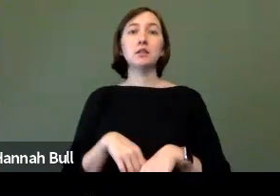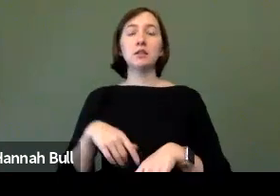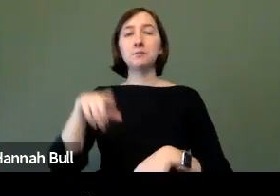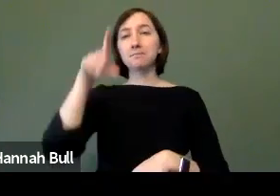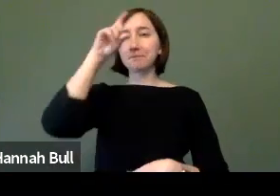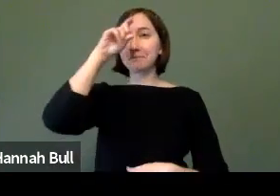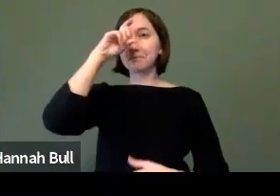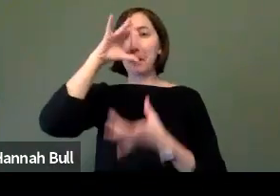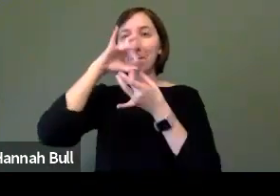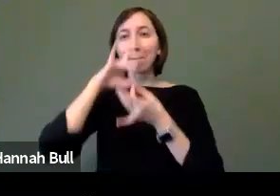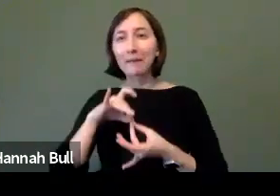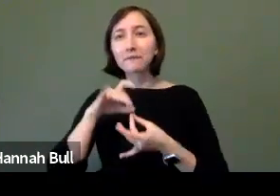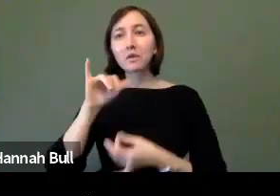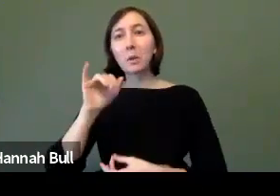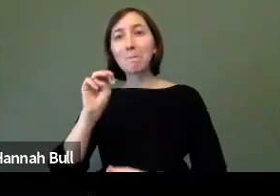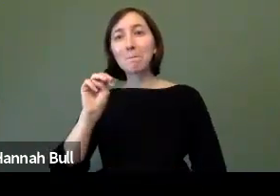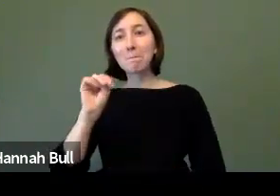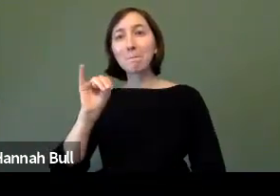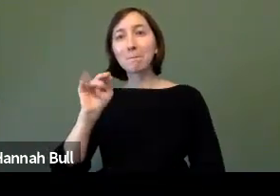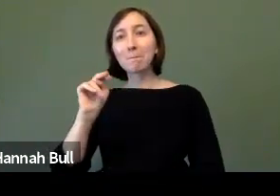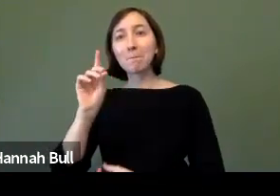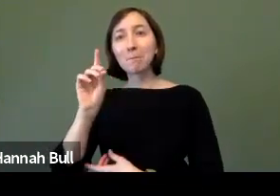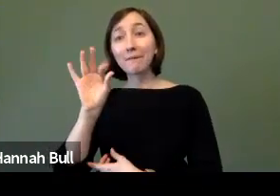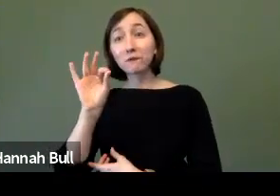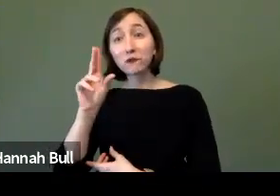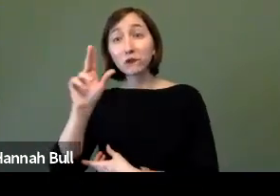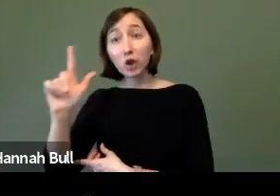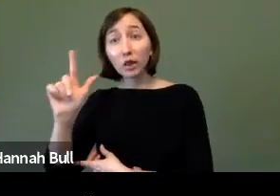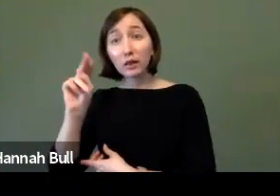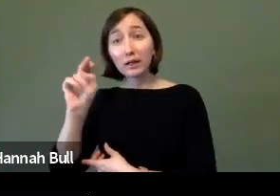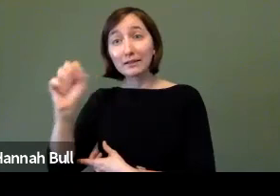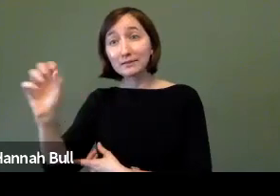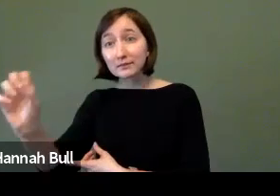Thinking about meditation and expressing gratitude.